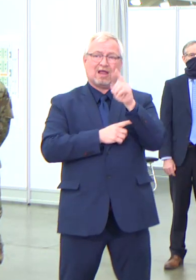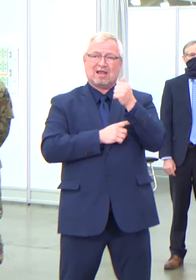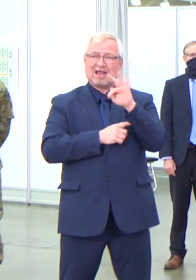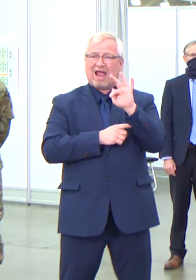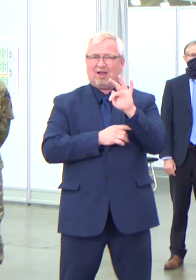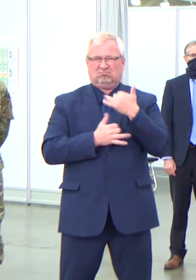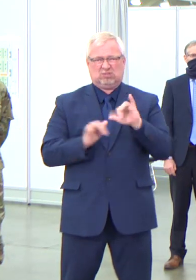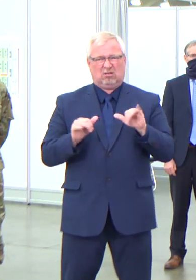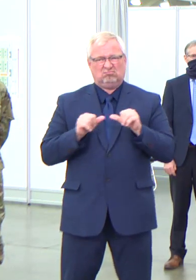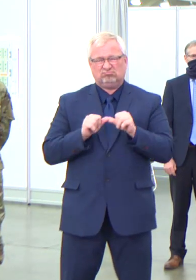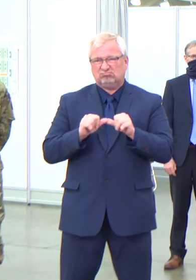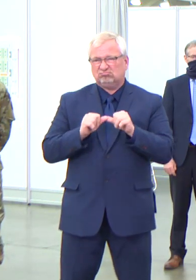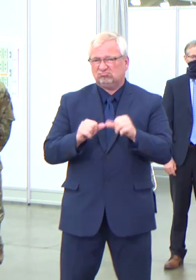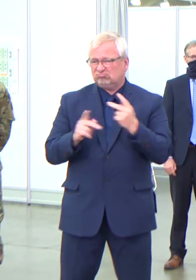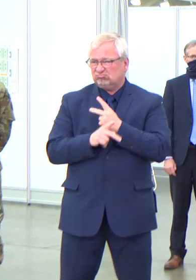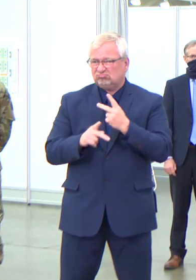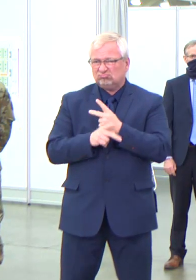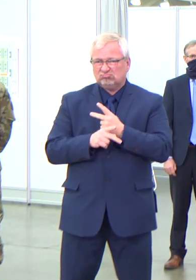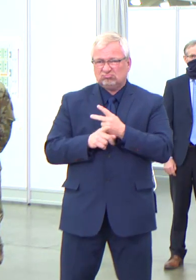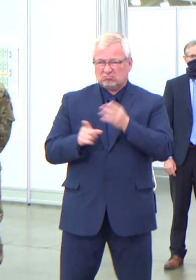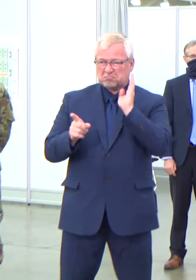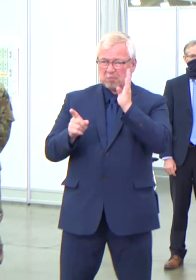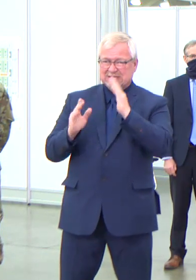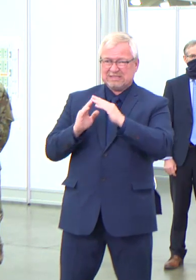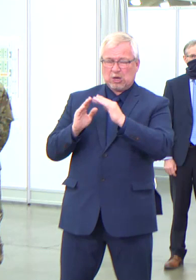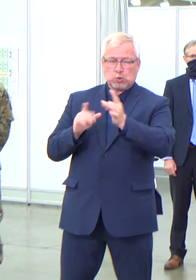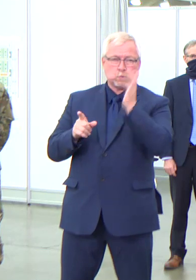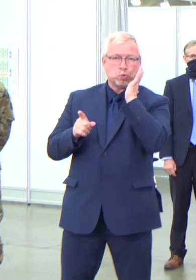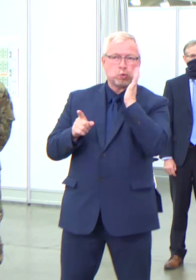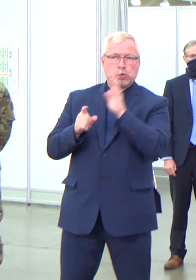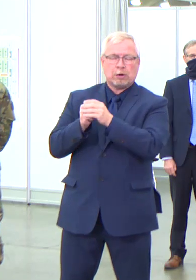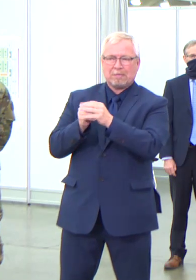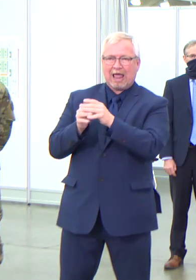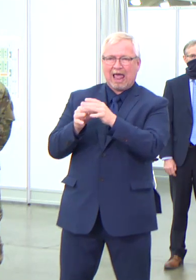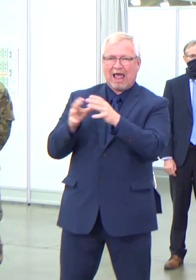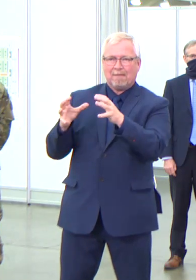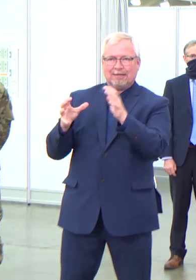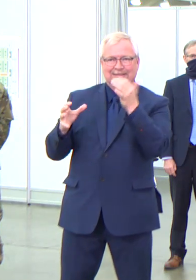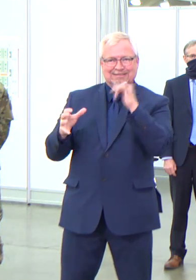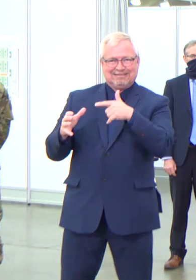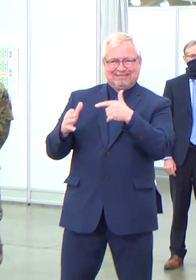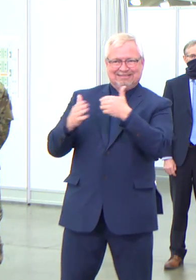As the COVID-19 crisis continues to escalate here in Baltimore City, we are continuing to work